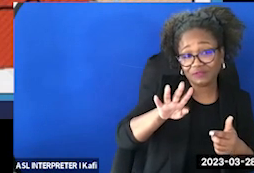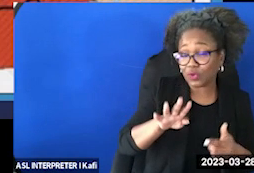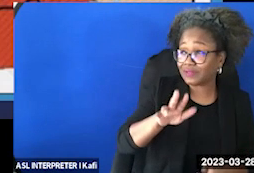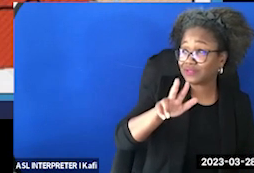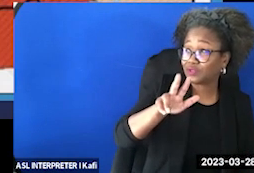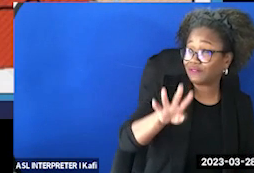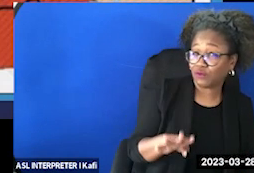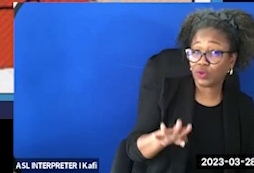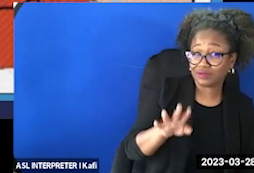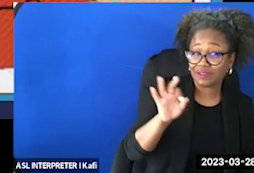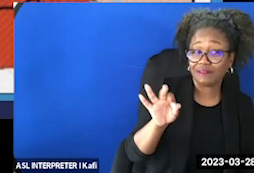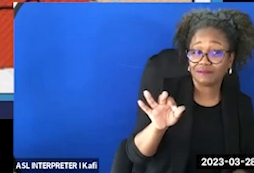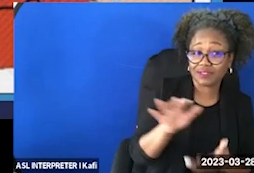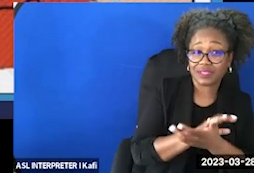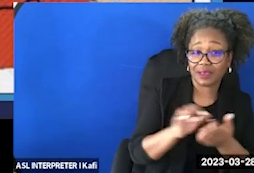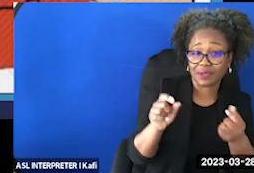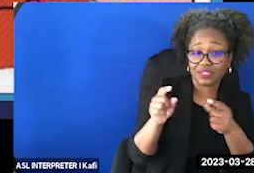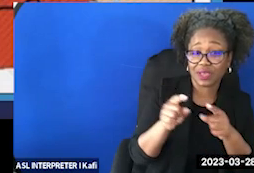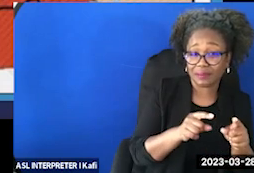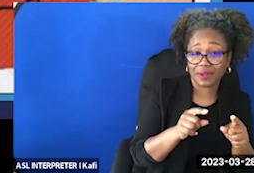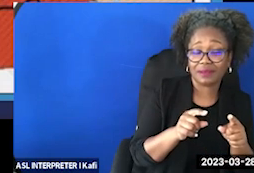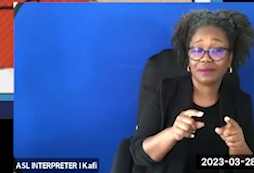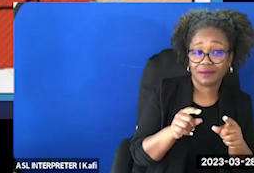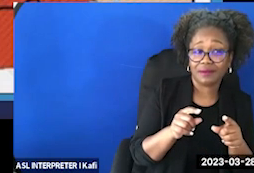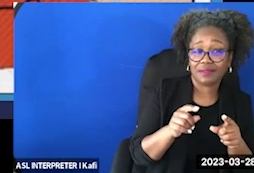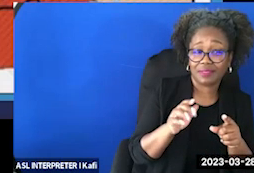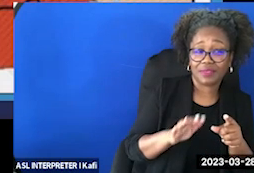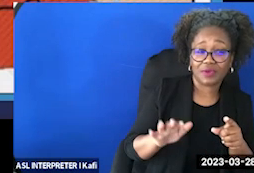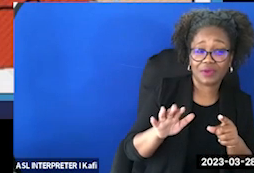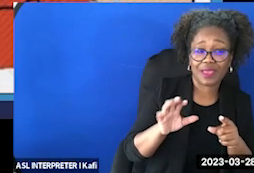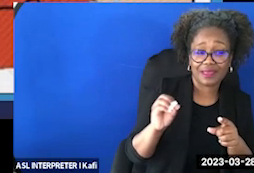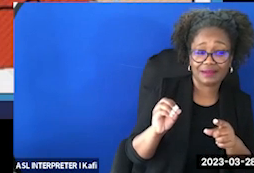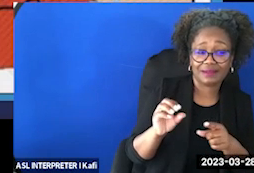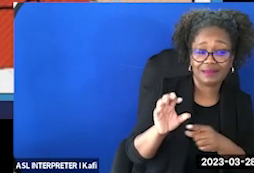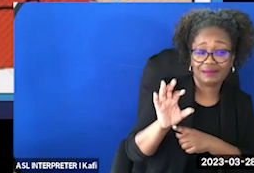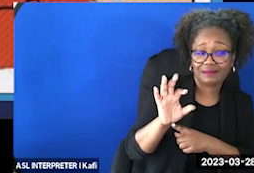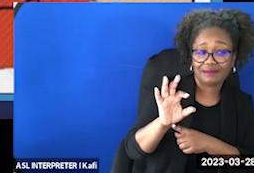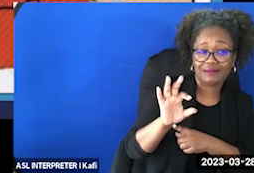Debbie Stine, Science & Technology Policy Academy: those areas that 93% are with the people of people of color.